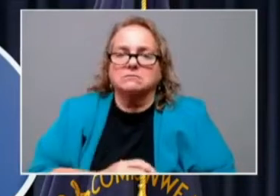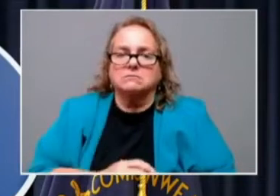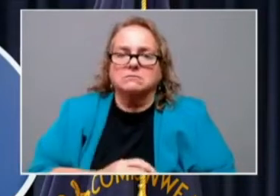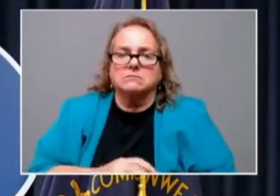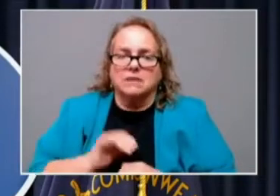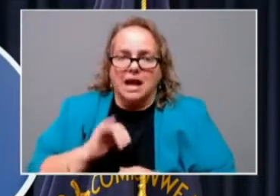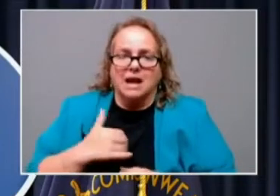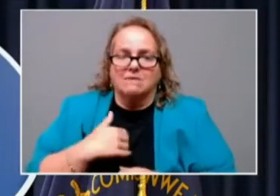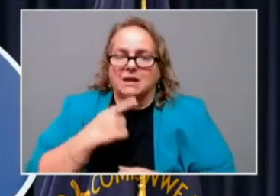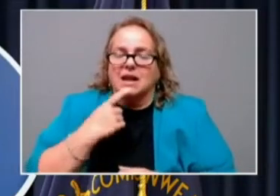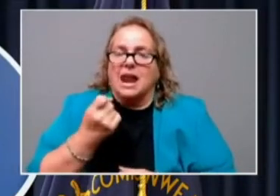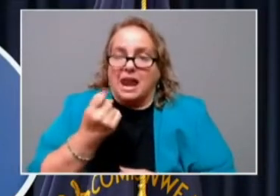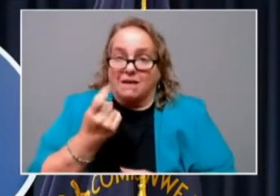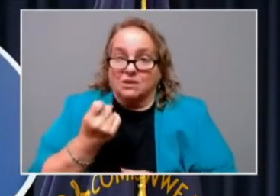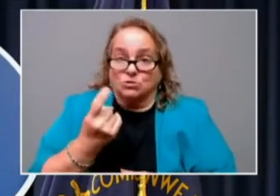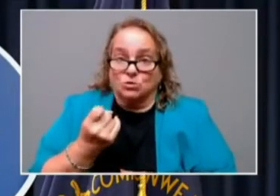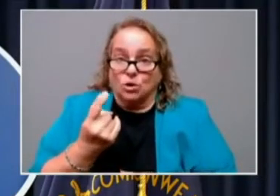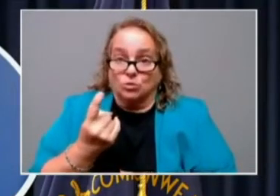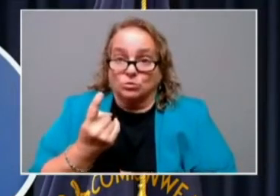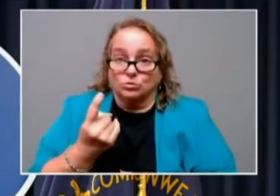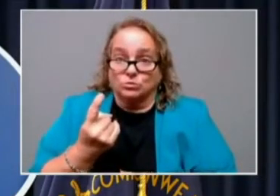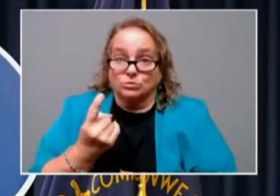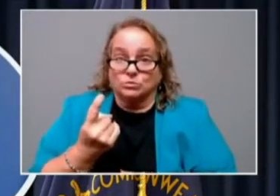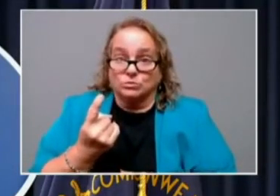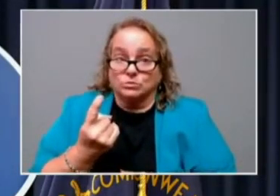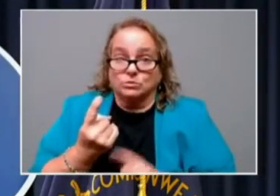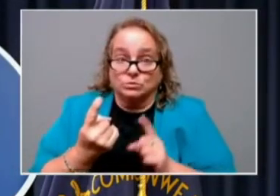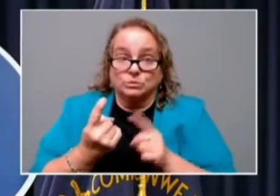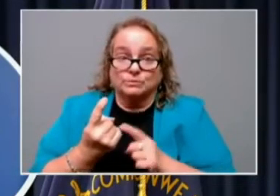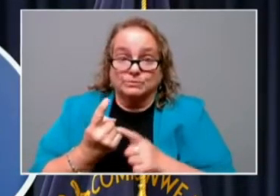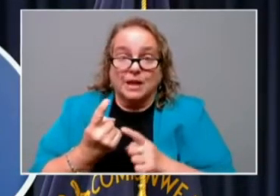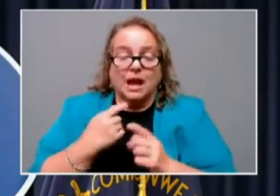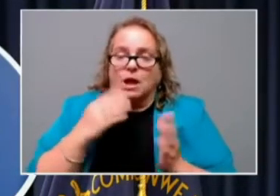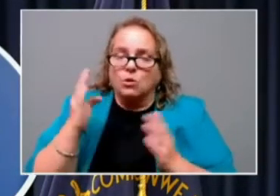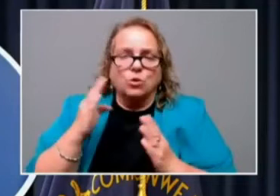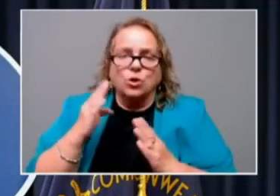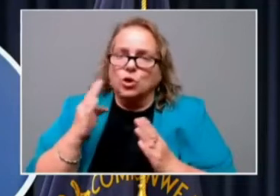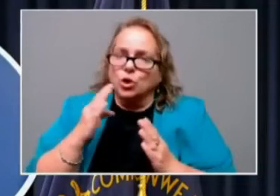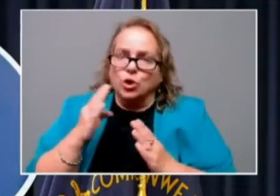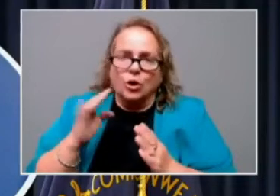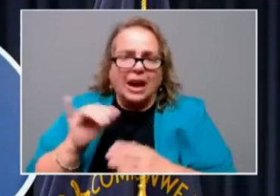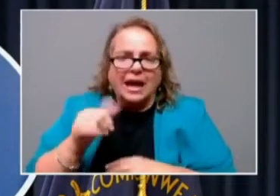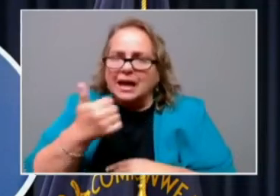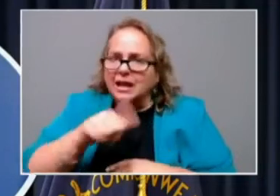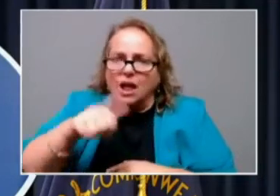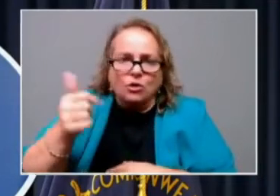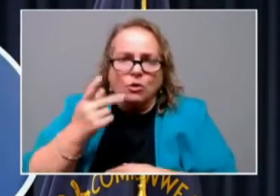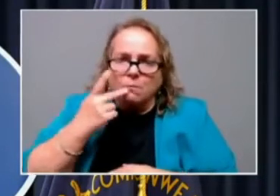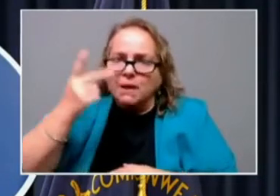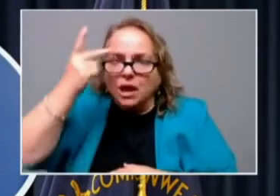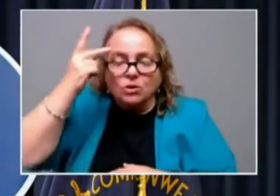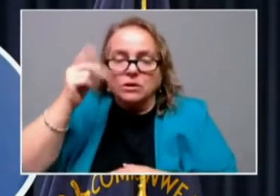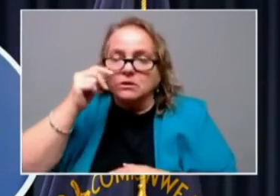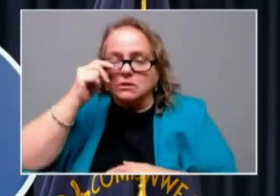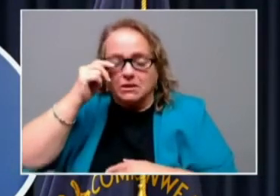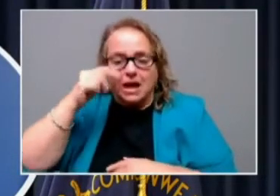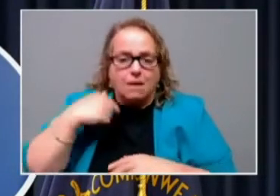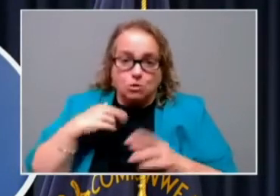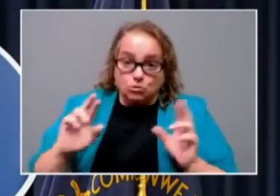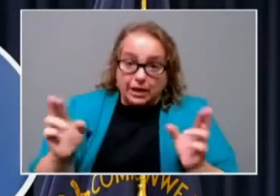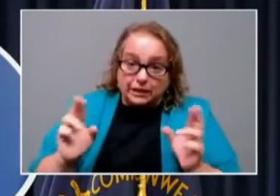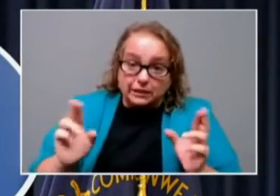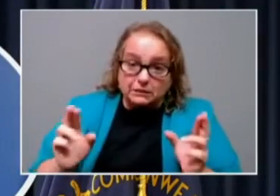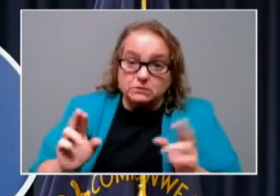And um, I worry like any other parent worries and I am ready. Um, she's ready.